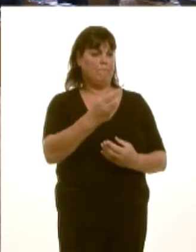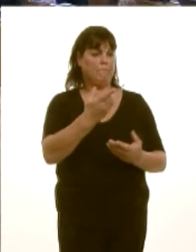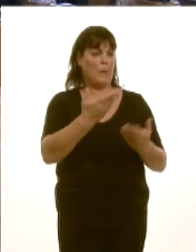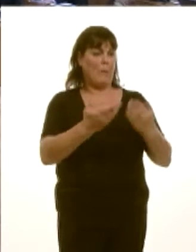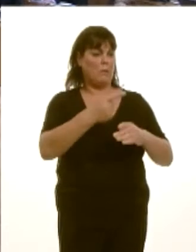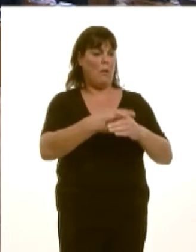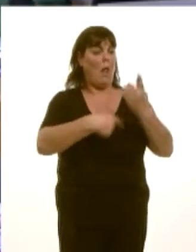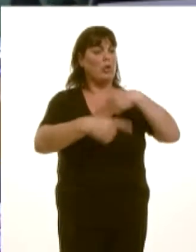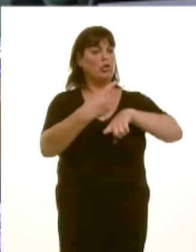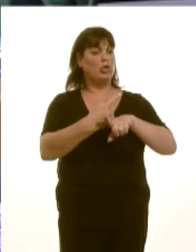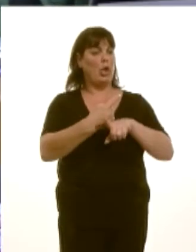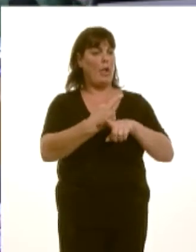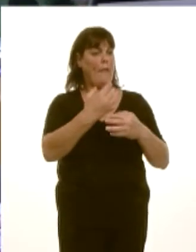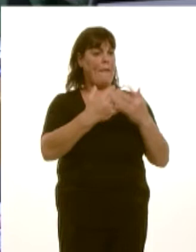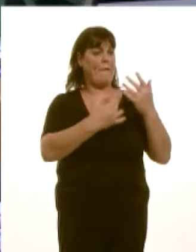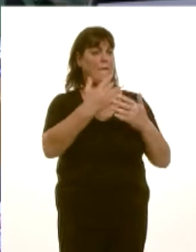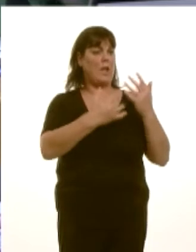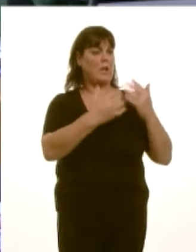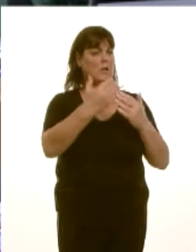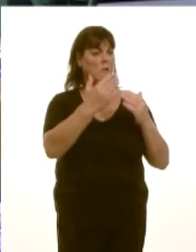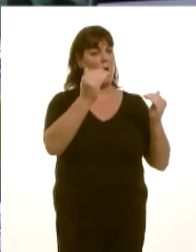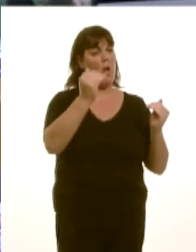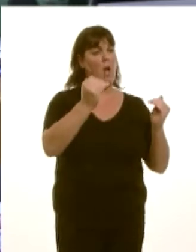are up, but they are down from the previous month.